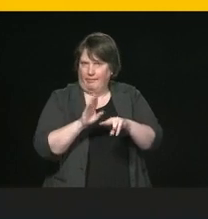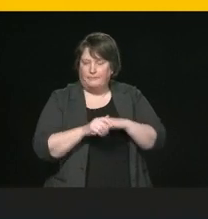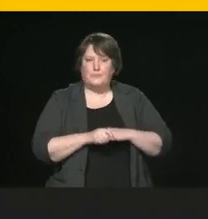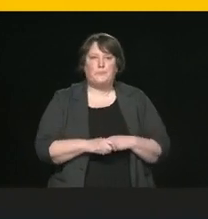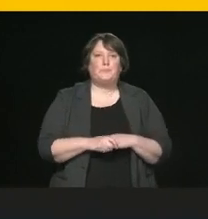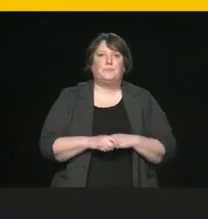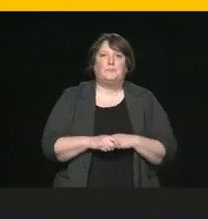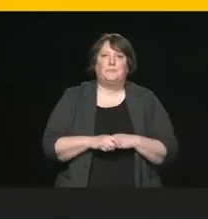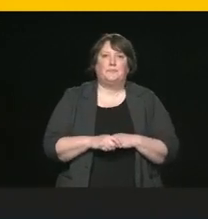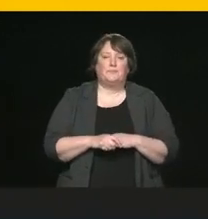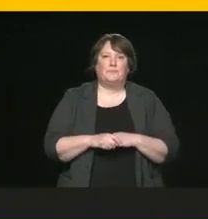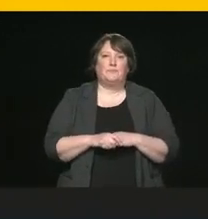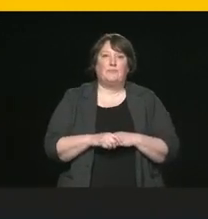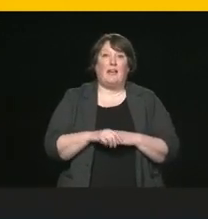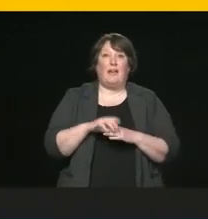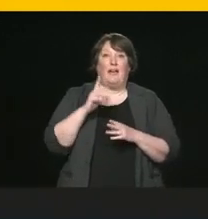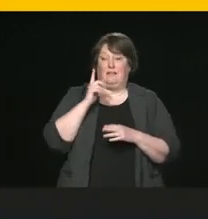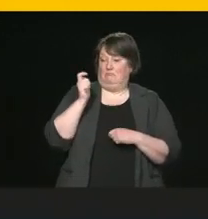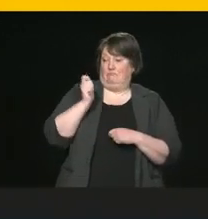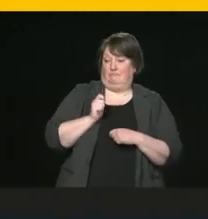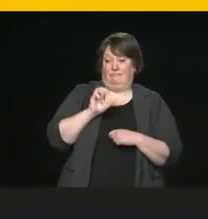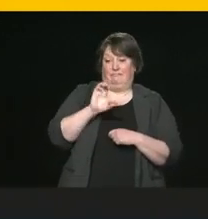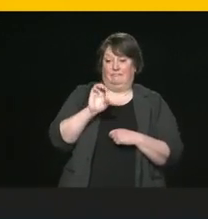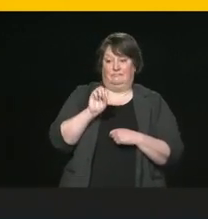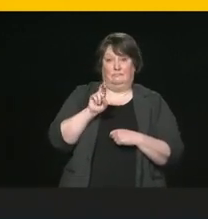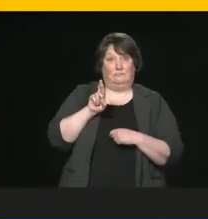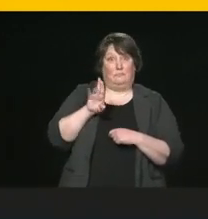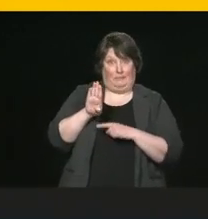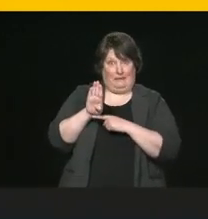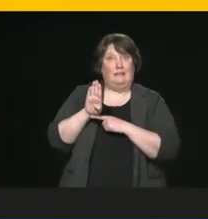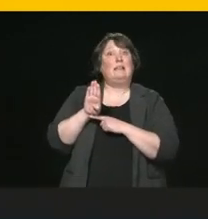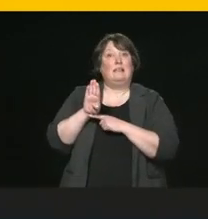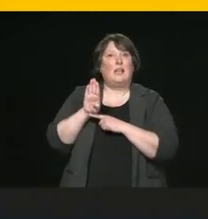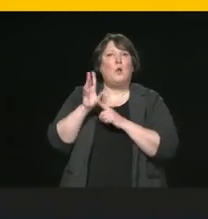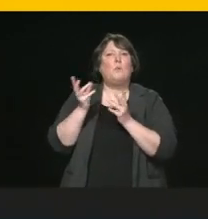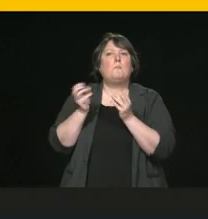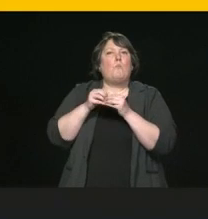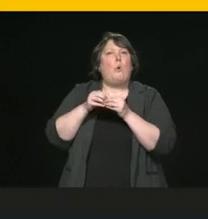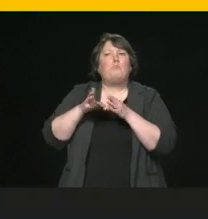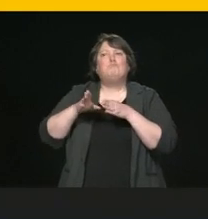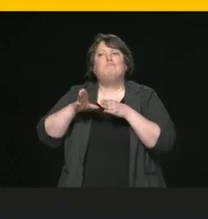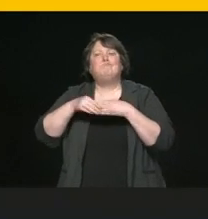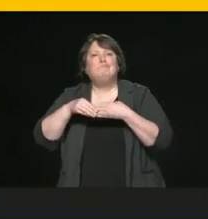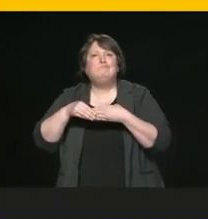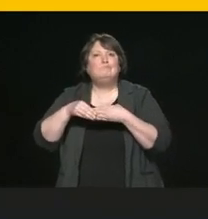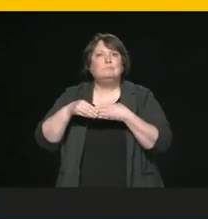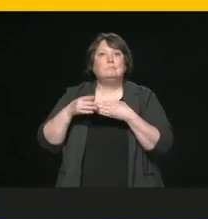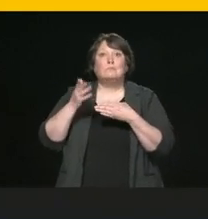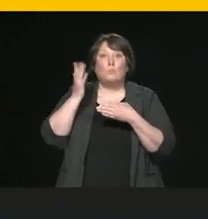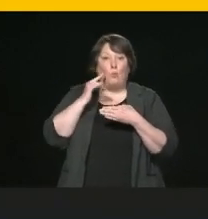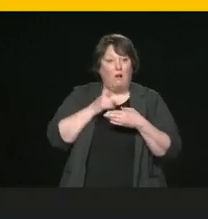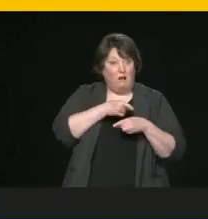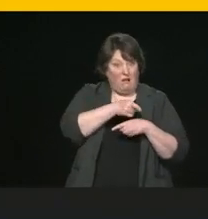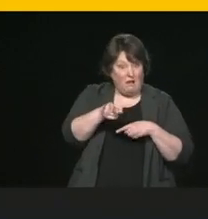PAY OF ESSENTIAL WORKERS. AT THE SAME TIME, WE'LL ALSO BE EXPANDING THE CANADA EMERGENCY